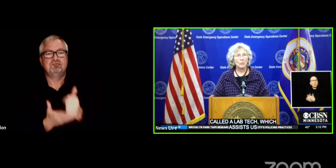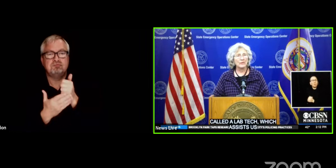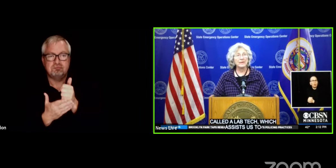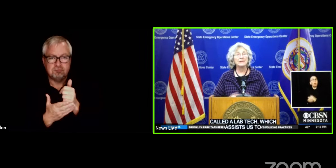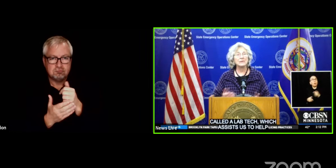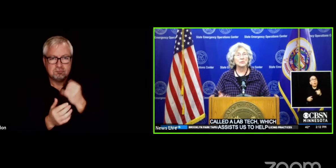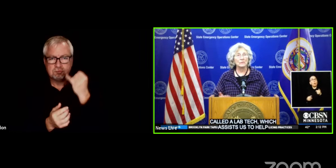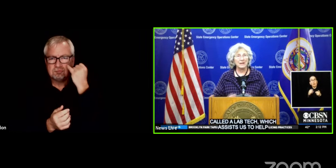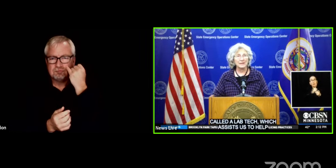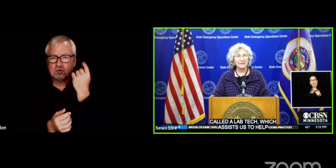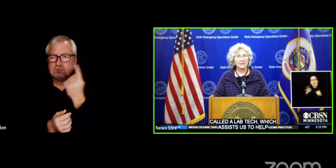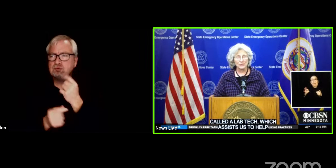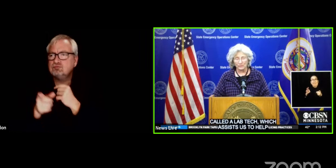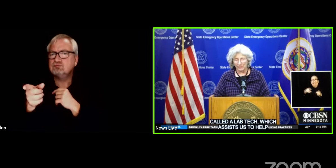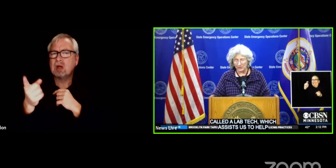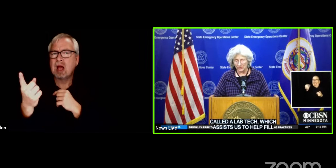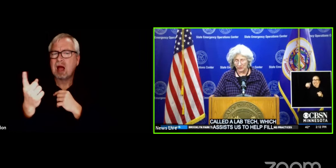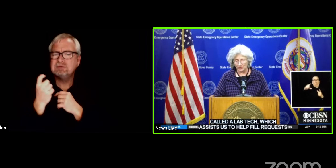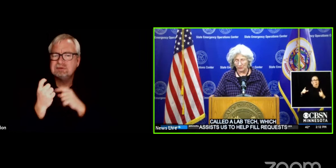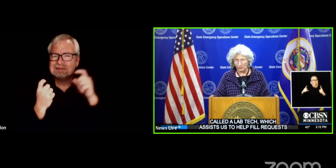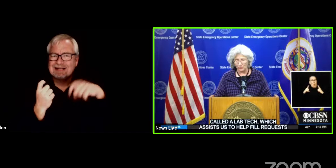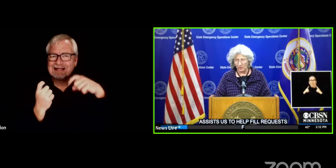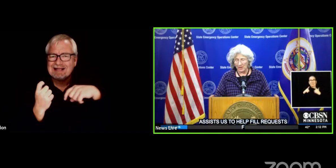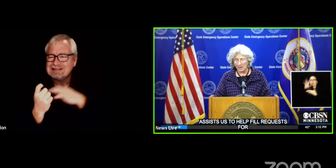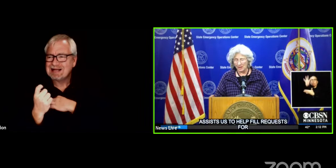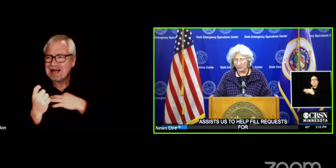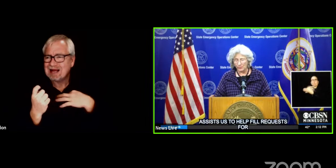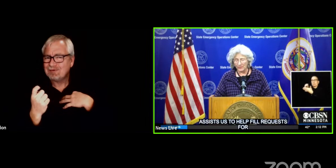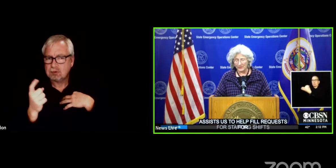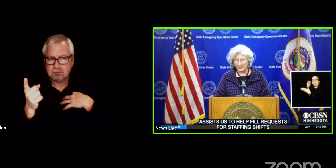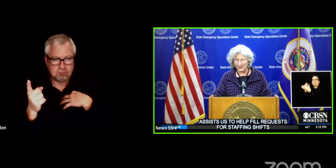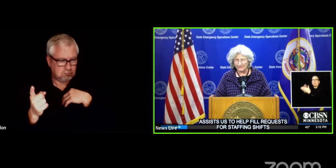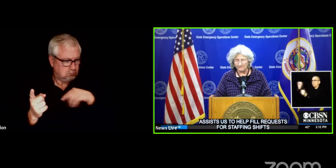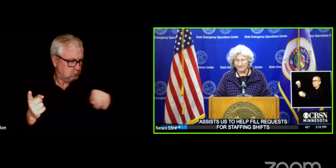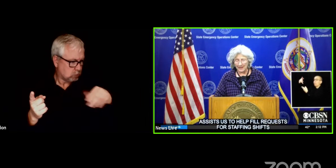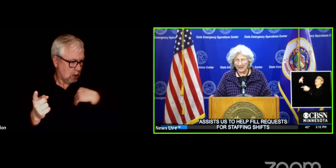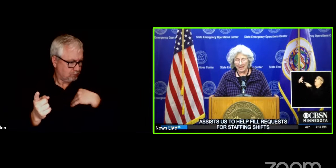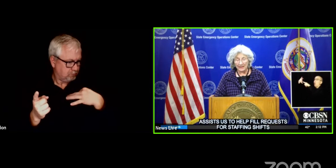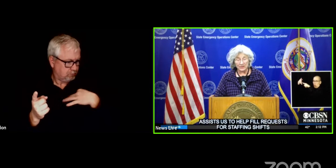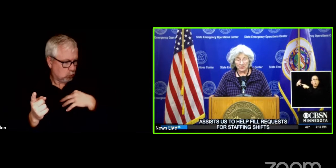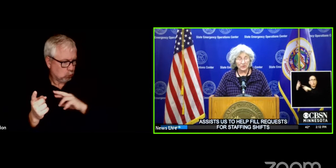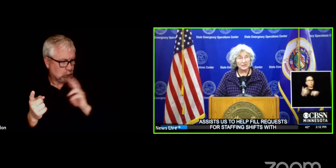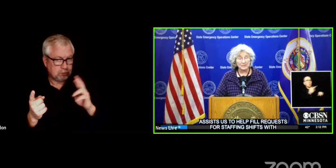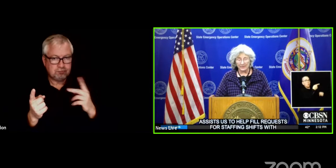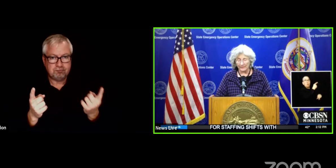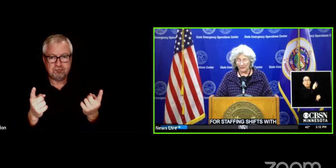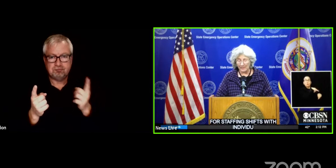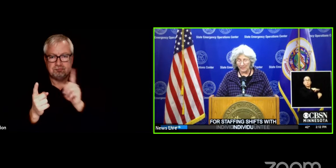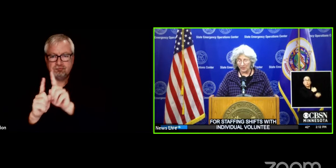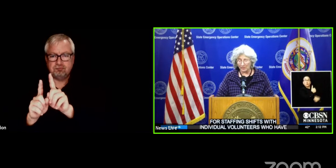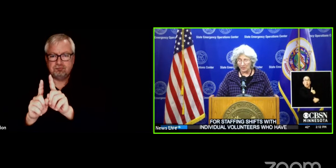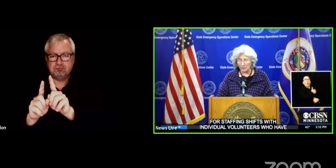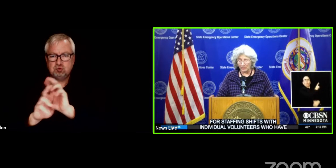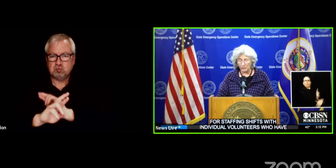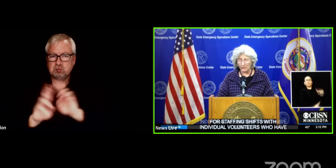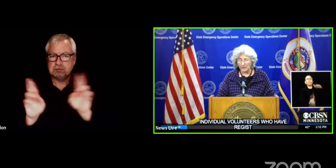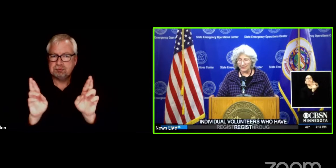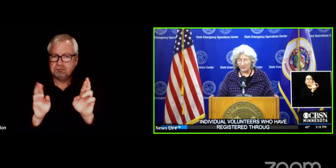WITH INDIVIDUAL VOLUNTEERS WHO HAVE REGISTERED THROUGH THIS SYSTEM. AND JUST IN THE MONTH OF NOVEMBER ALONE, WE WERE ABLE TO